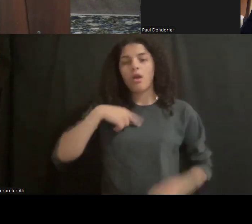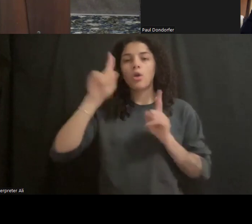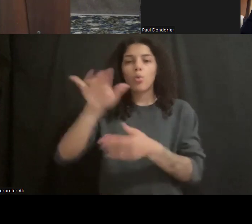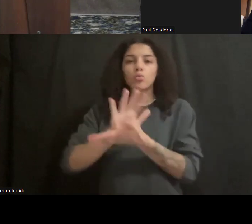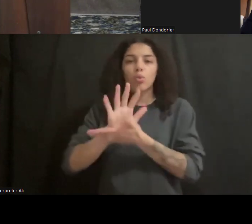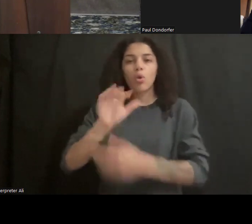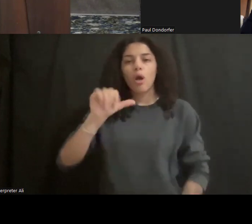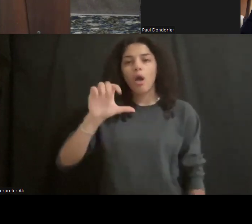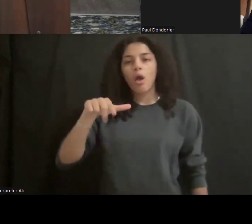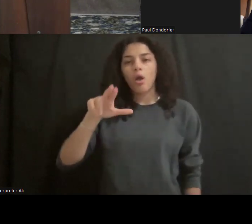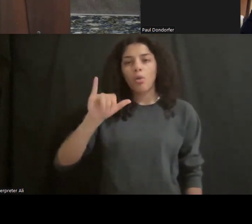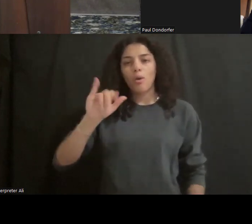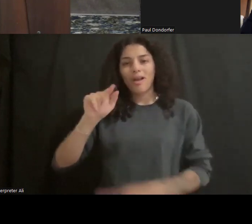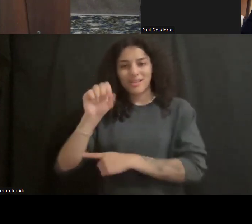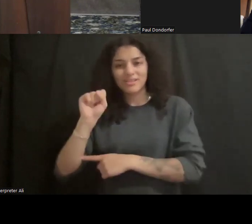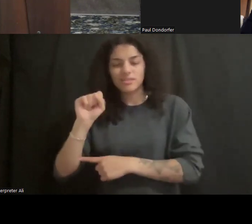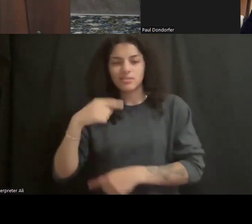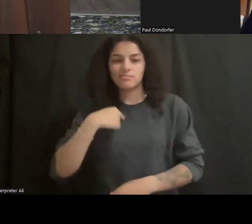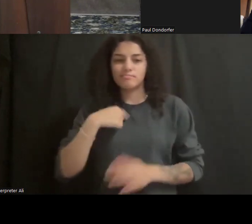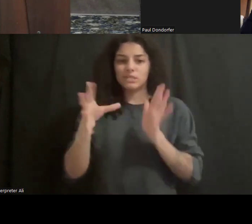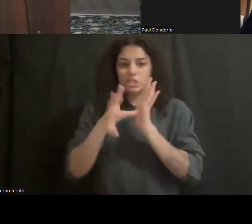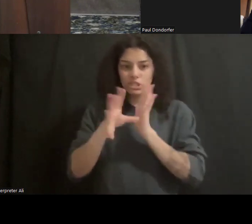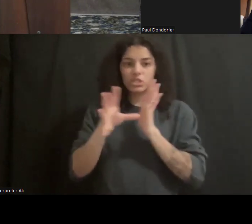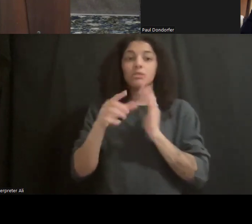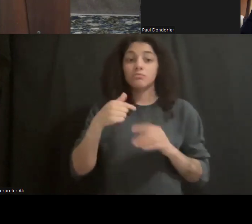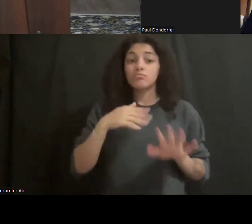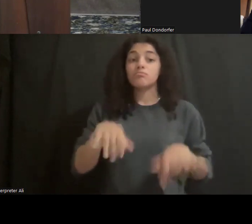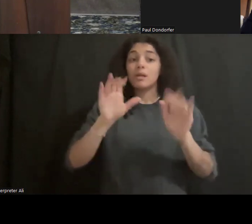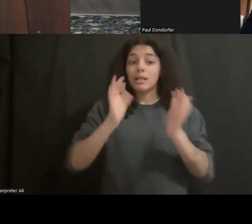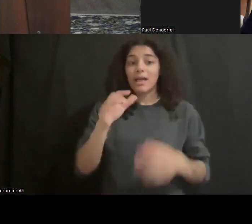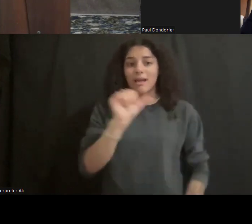class I'm doing a civics engagement project My goal is to limit the creation of antihomeless